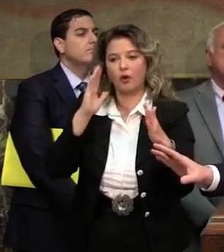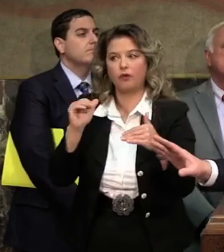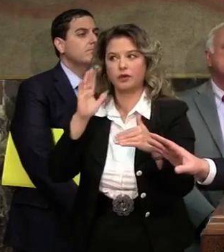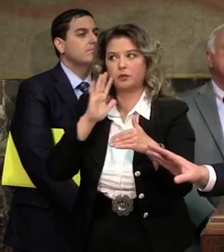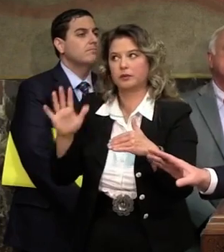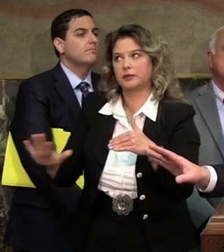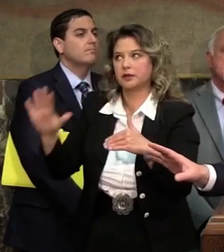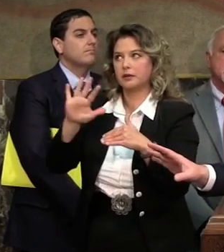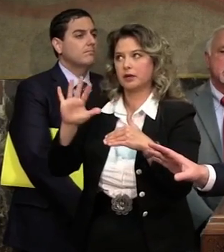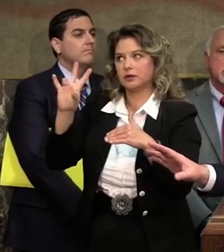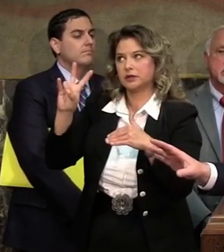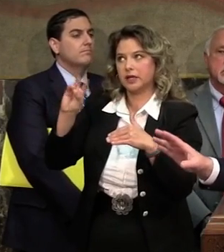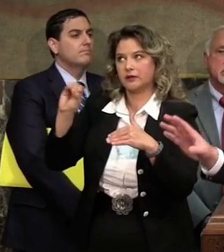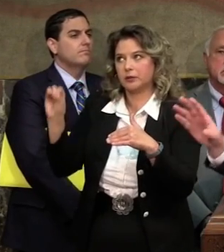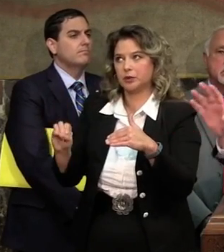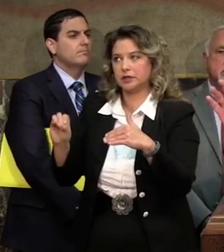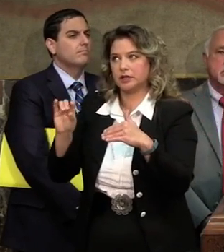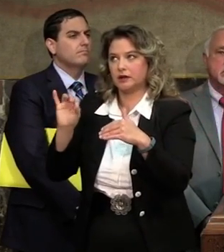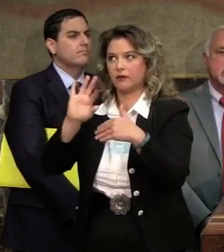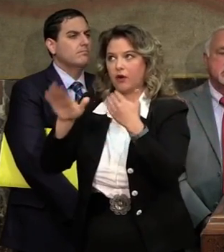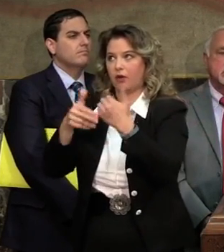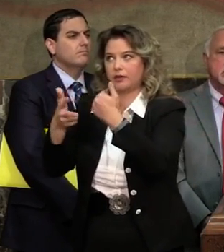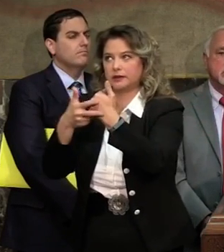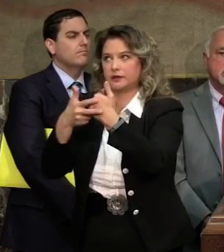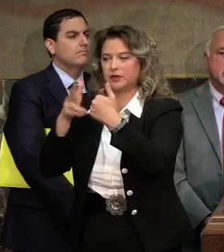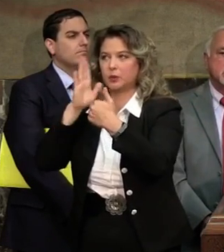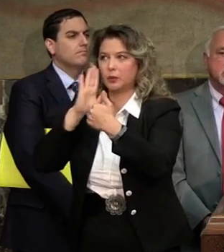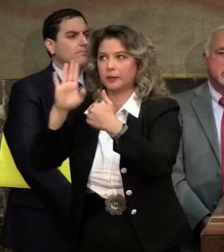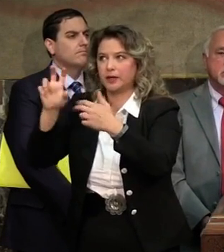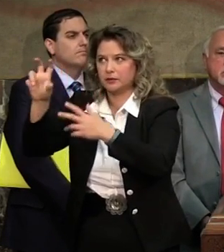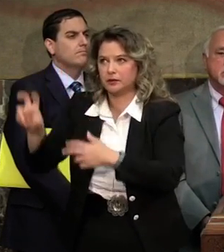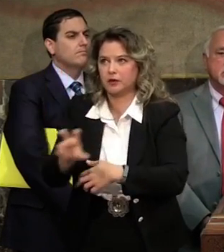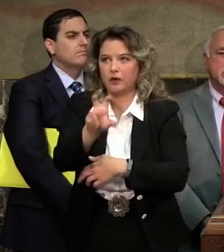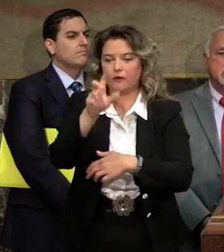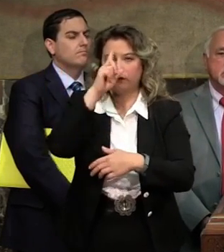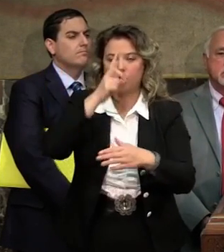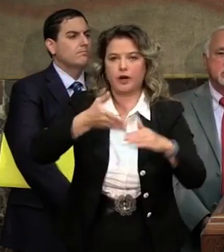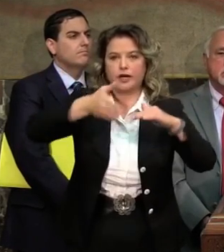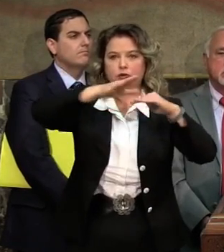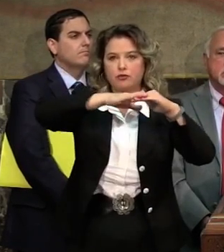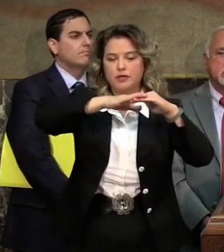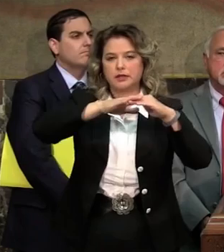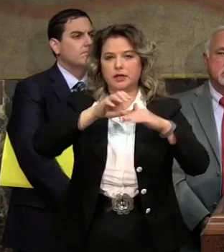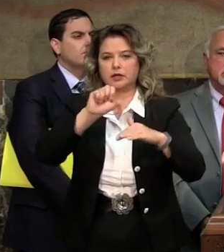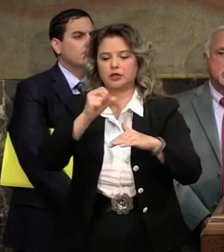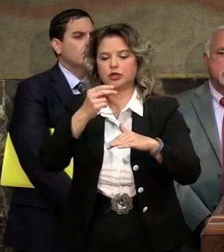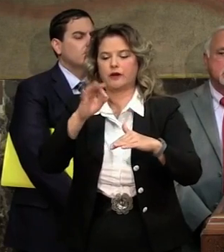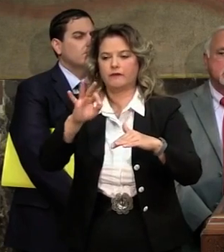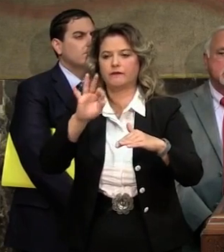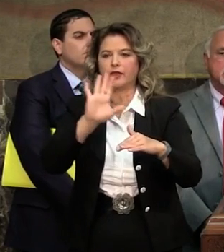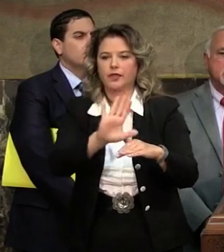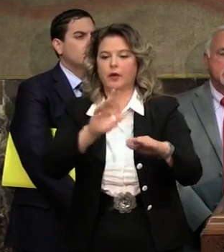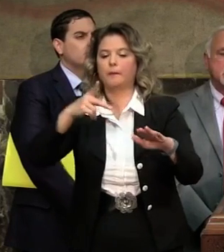seventy percent of all savings realized will be to increase that sheriff's podium in exchange which they have to provide better